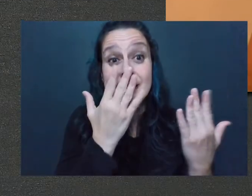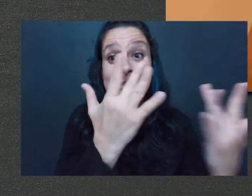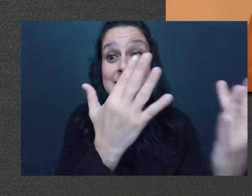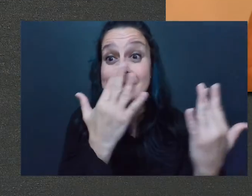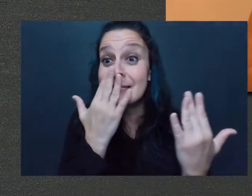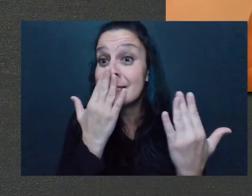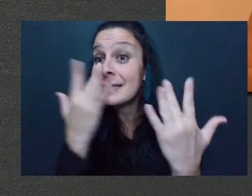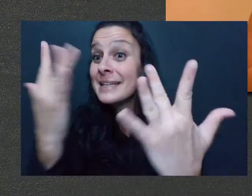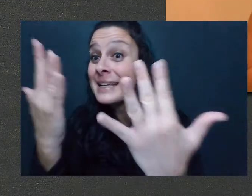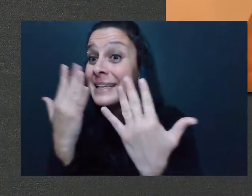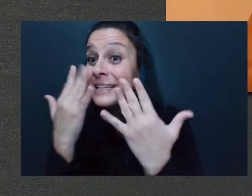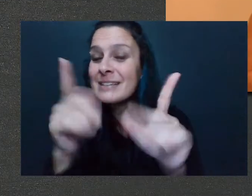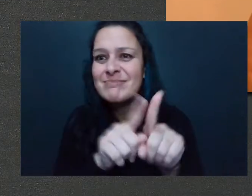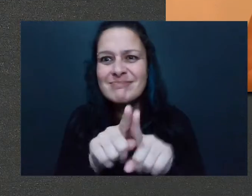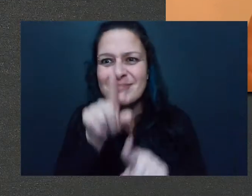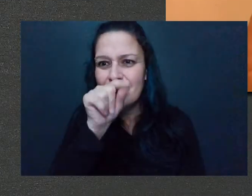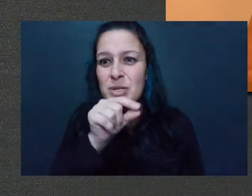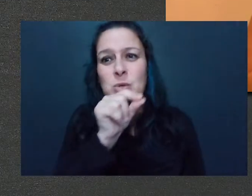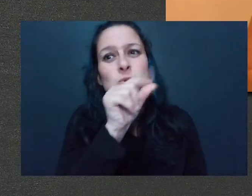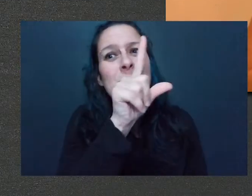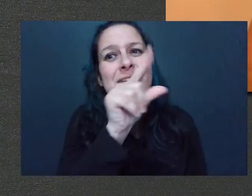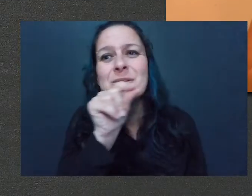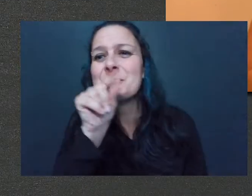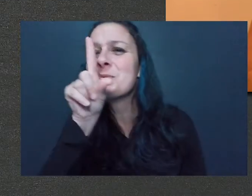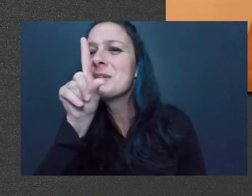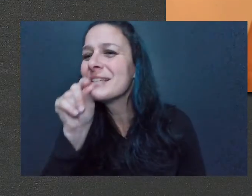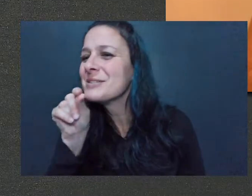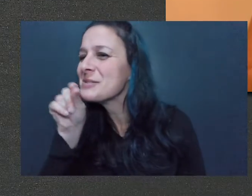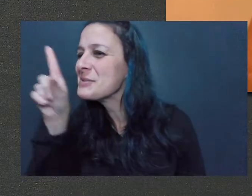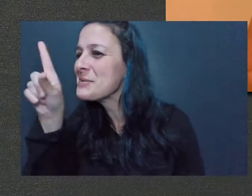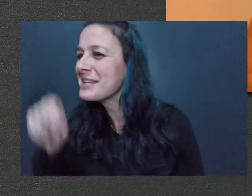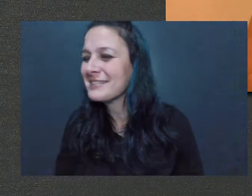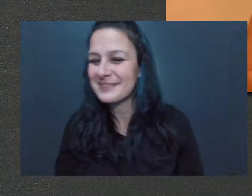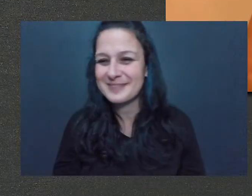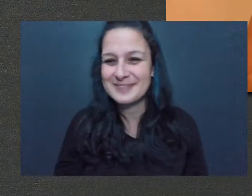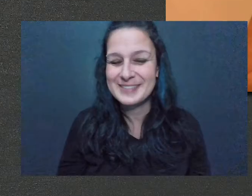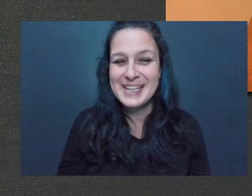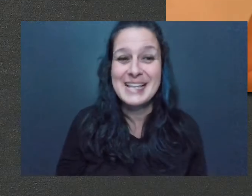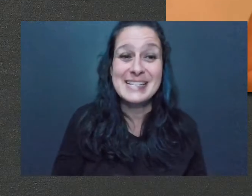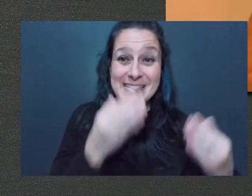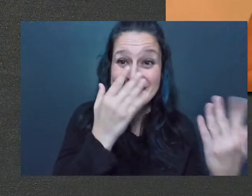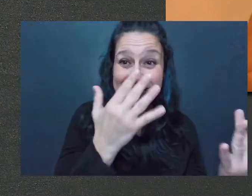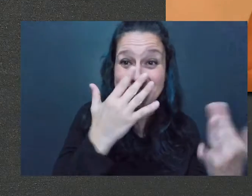Let's sing a song like a bird Tweet, tweet, tweet